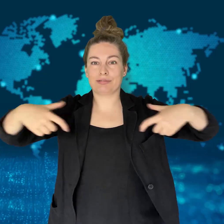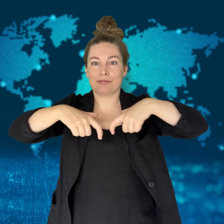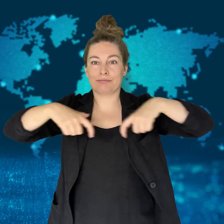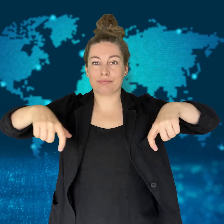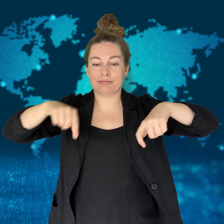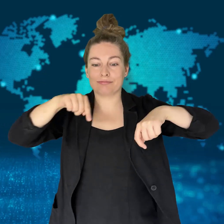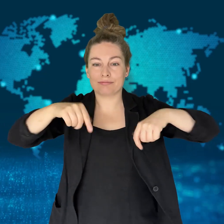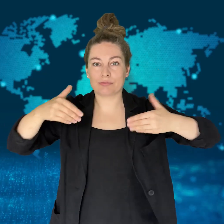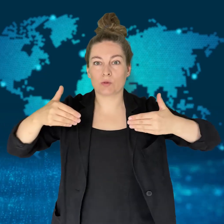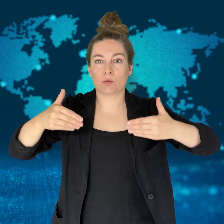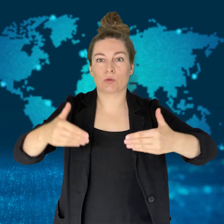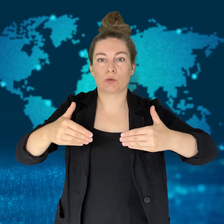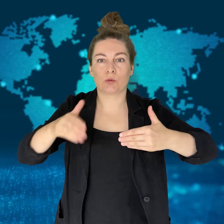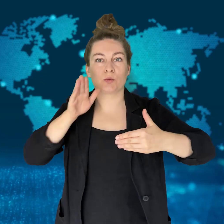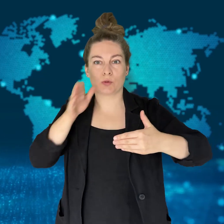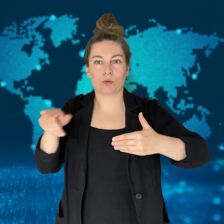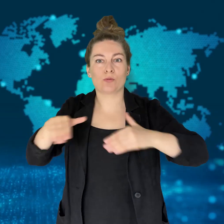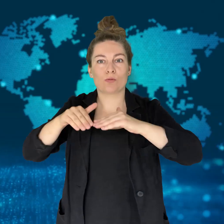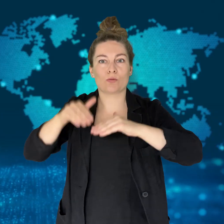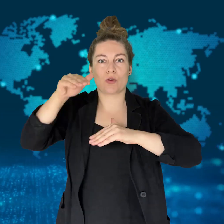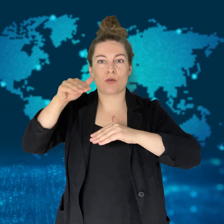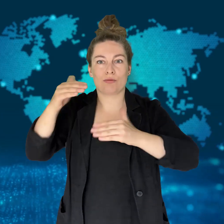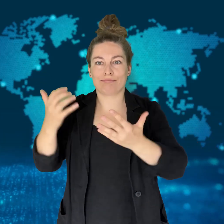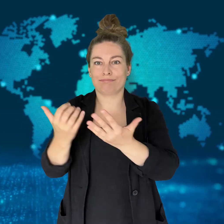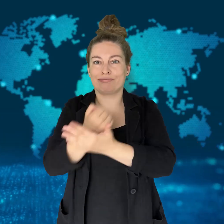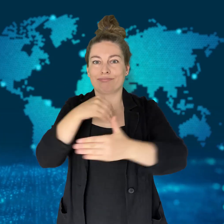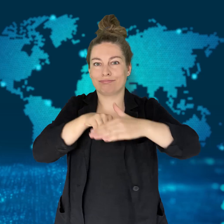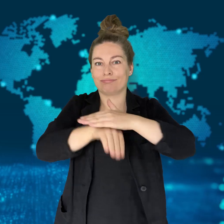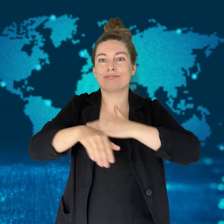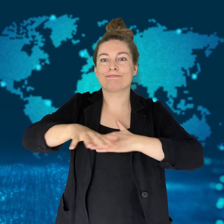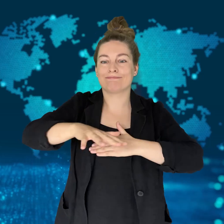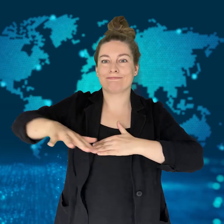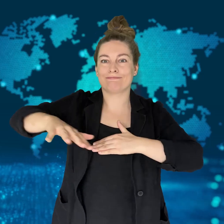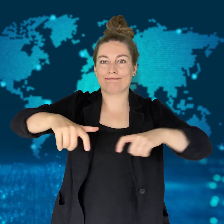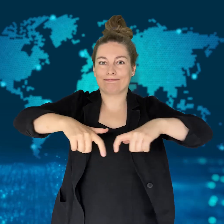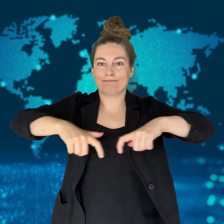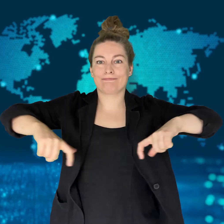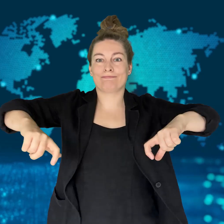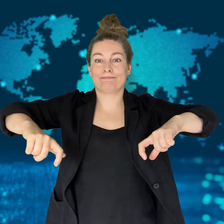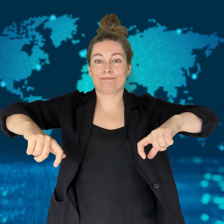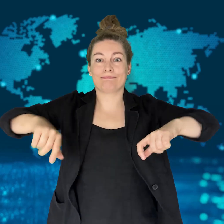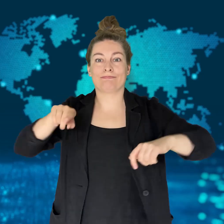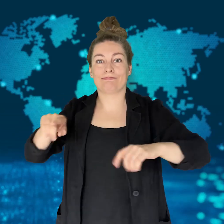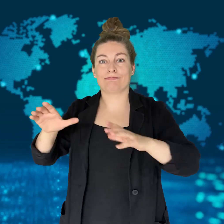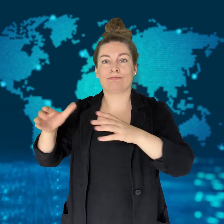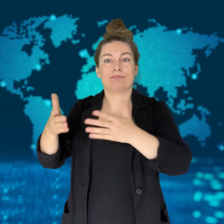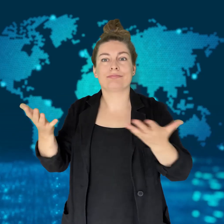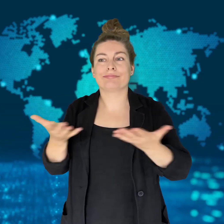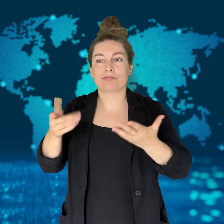This led people to project that the NR has a good chance of